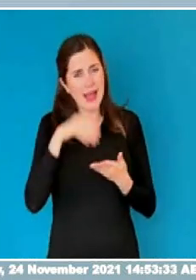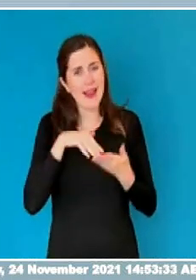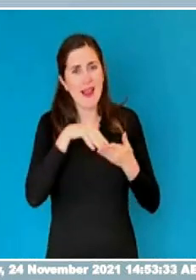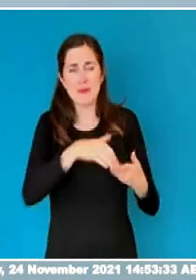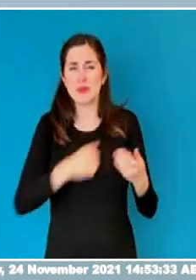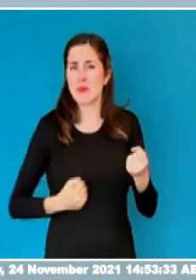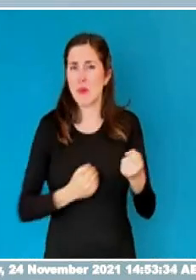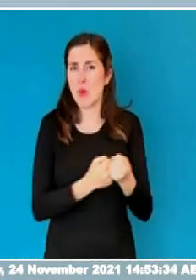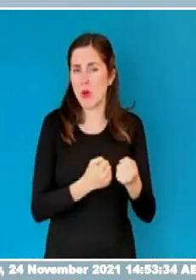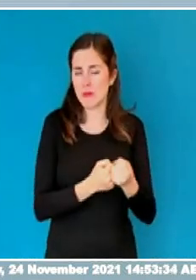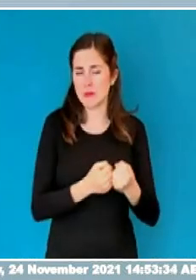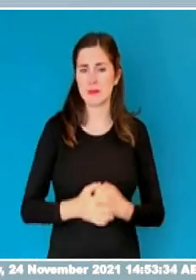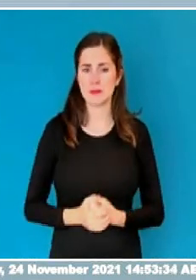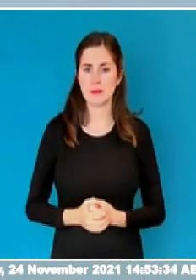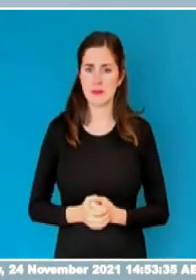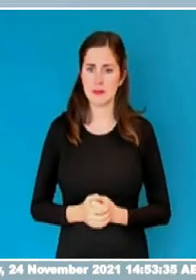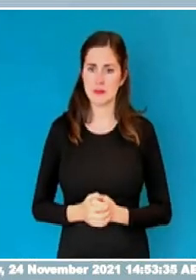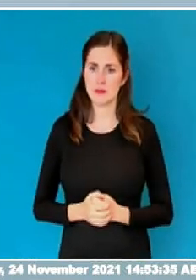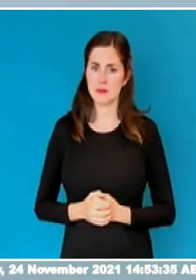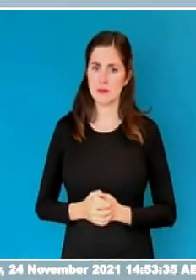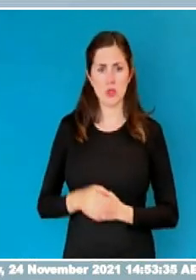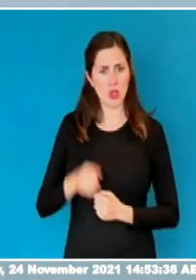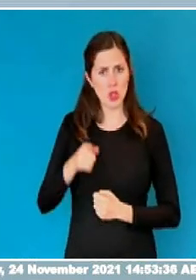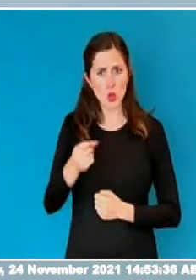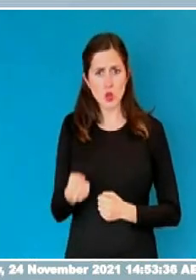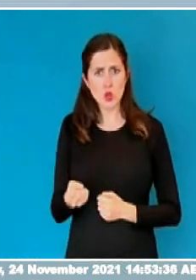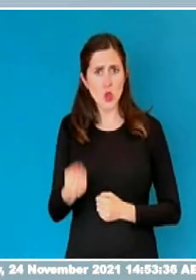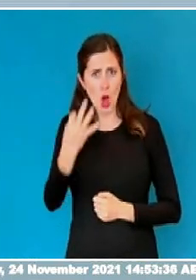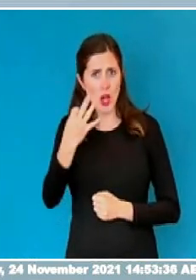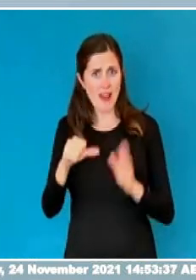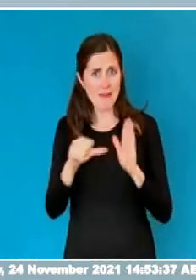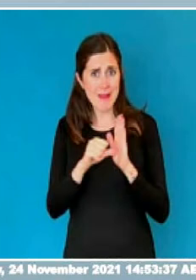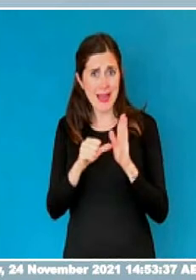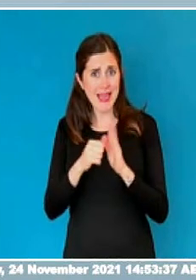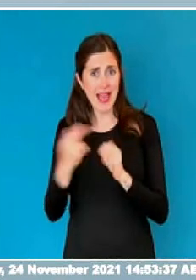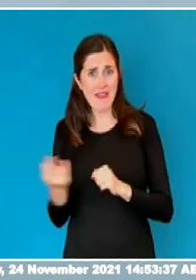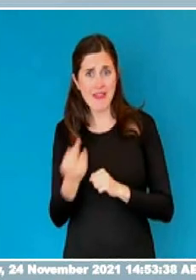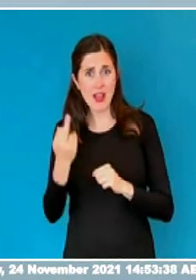But there's no funding for Pillar 4 of the research work that you are doing,